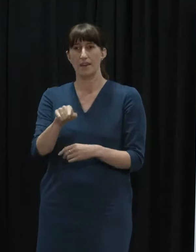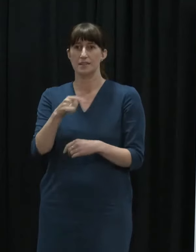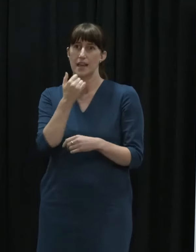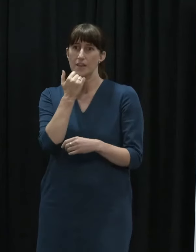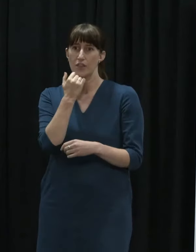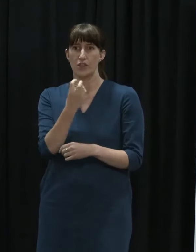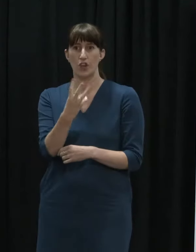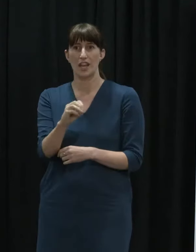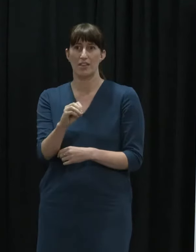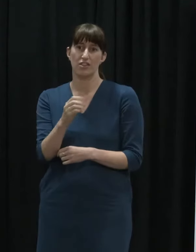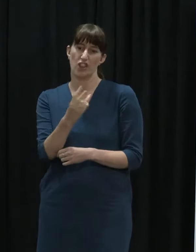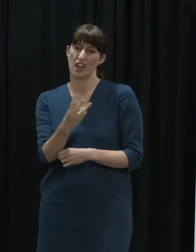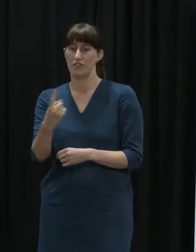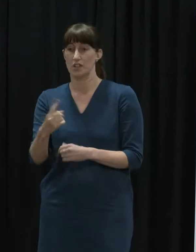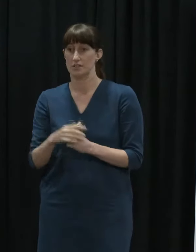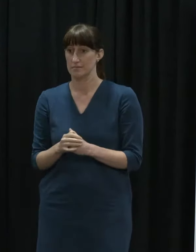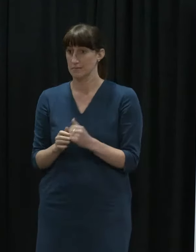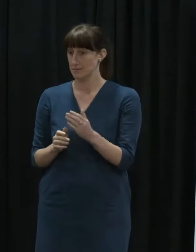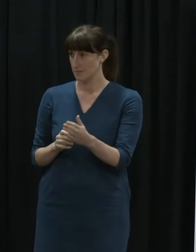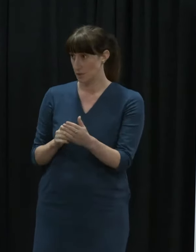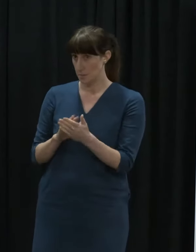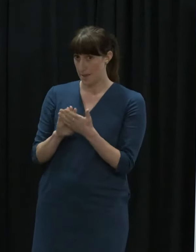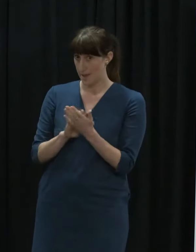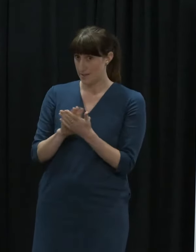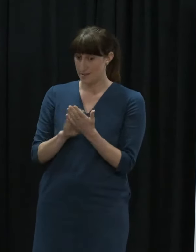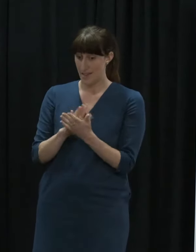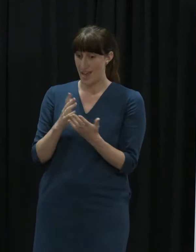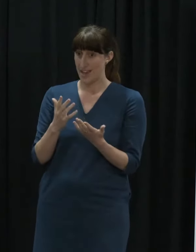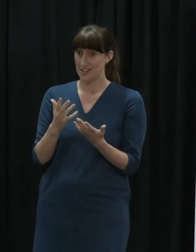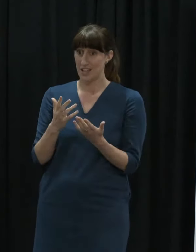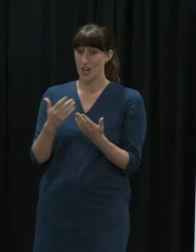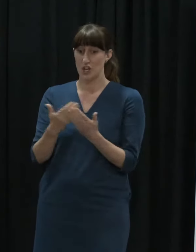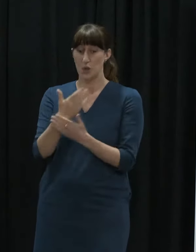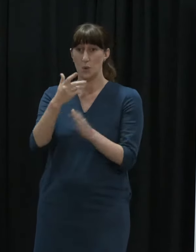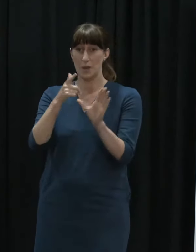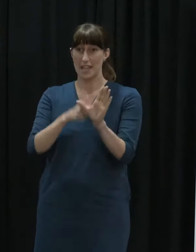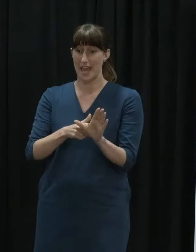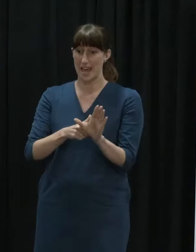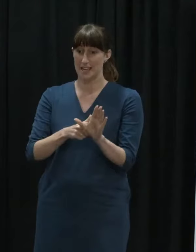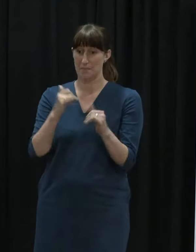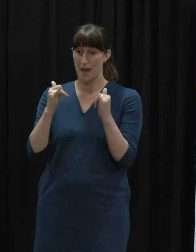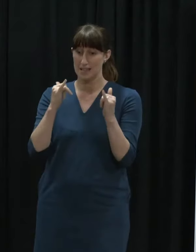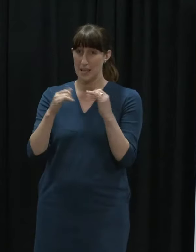third you land on the 30th or 31st.